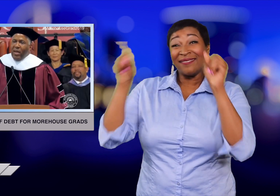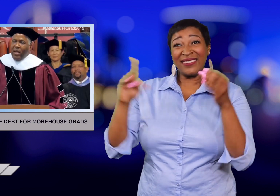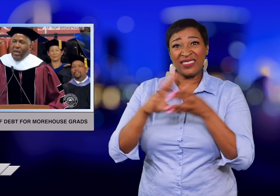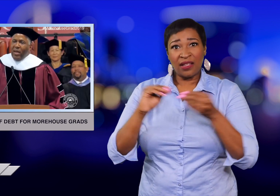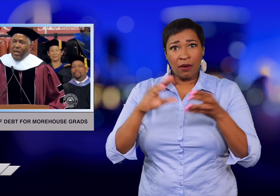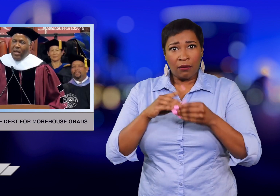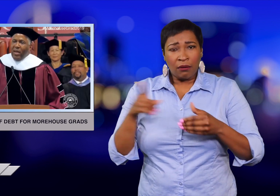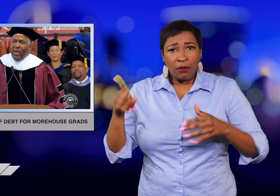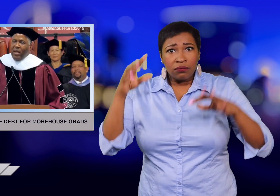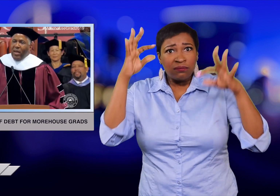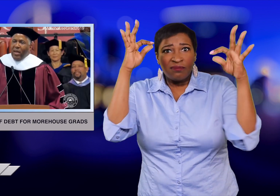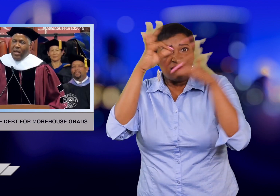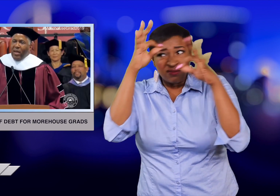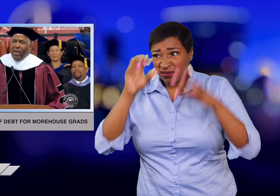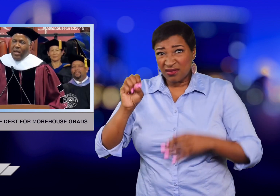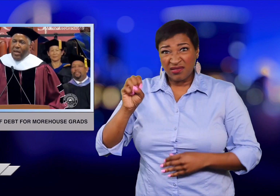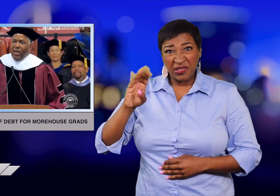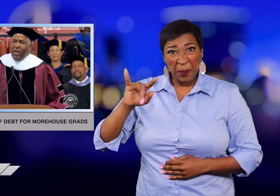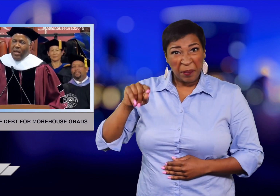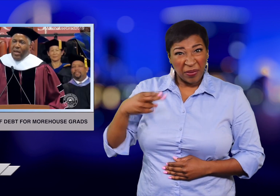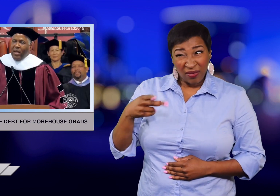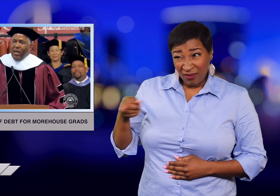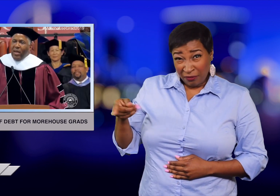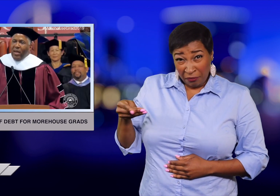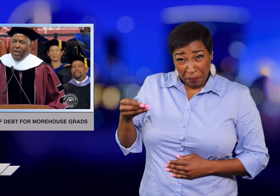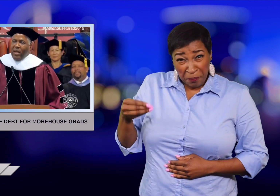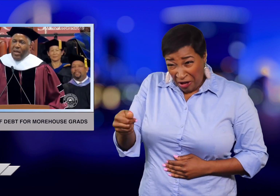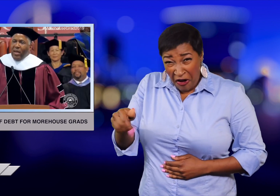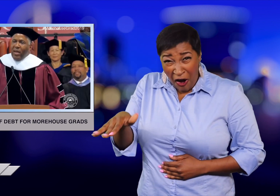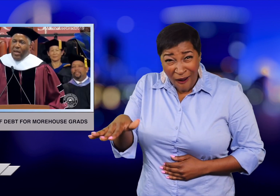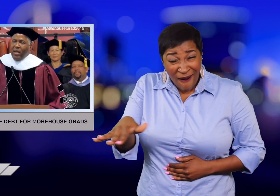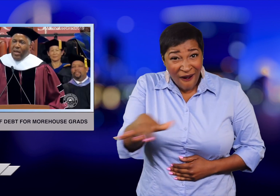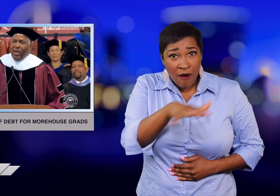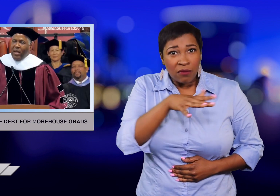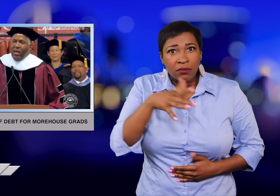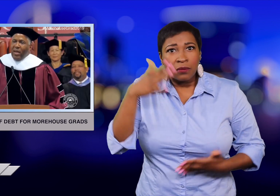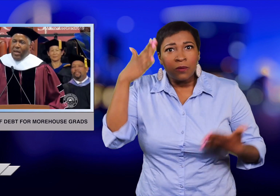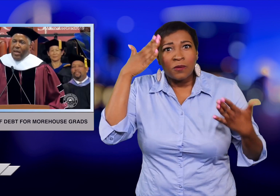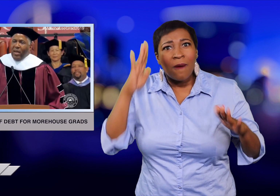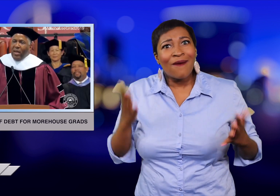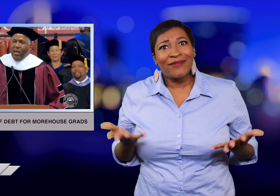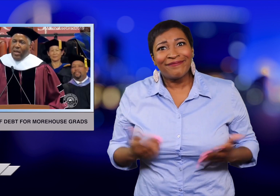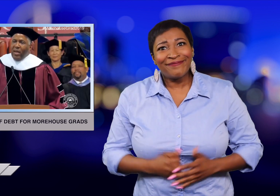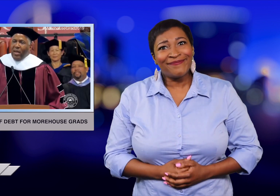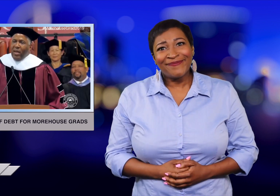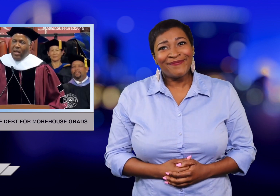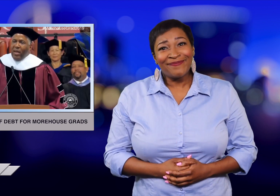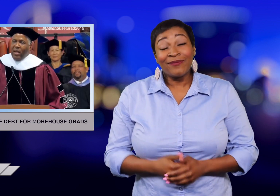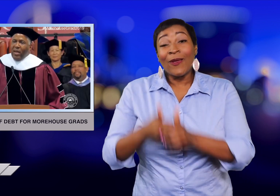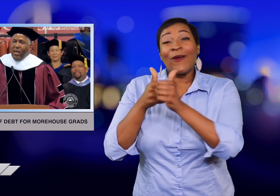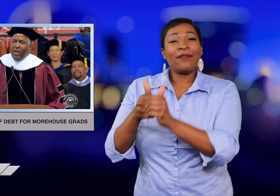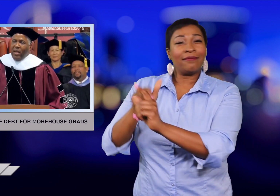He said he had no idea Smith was going to do that.